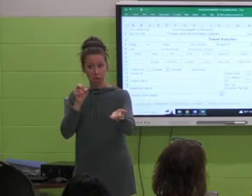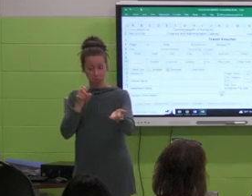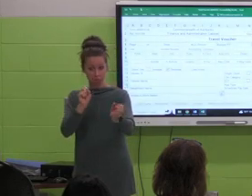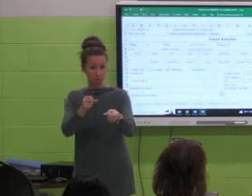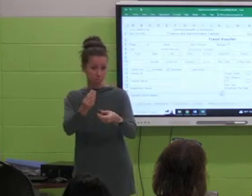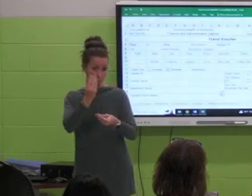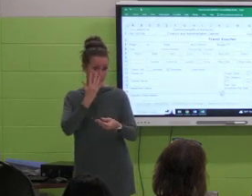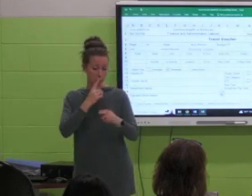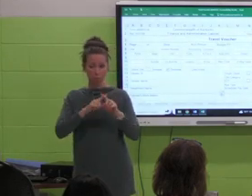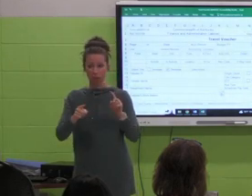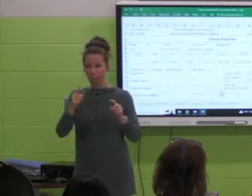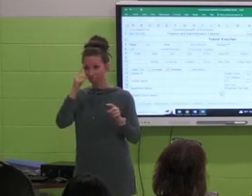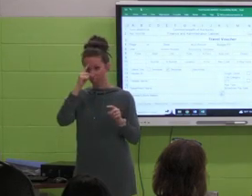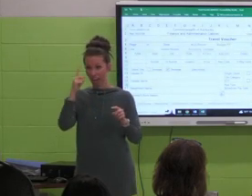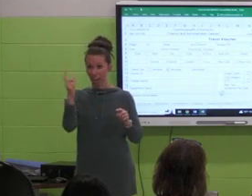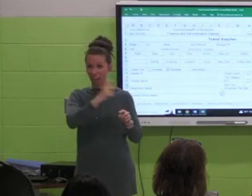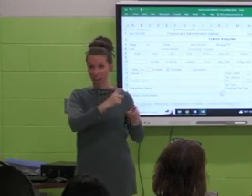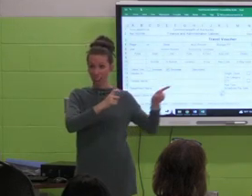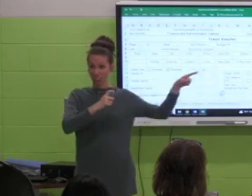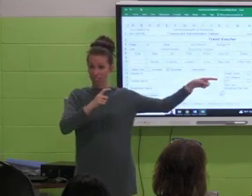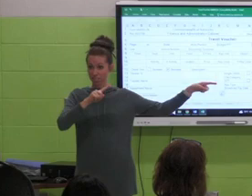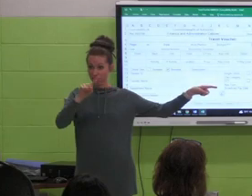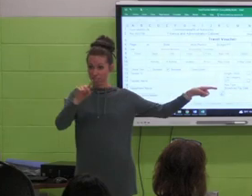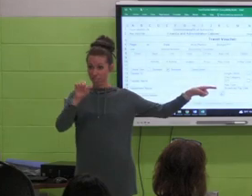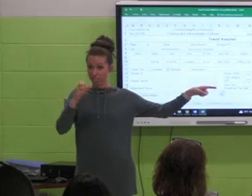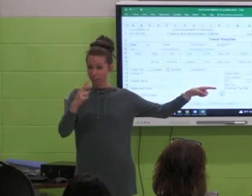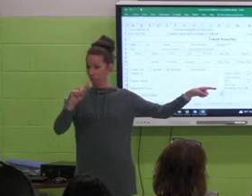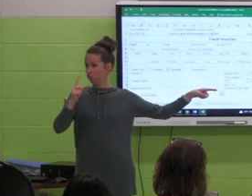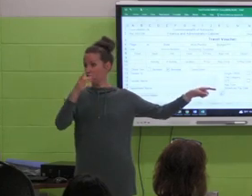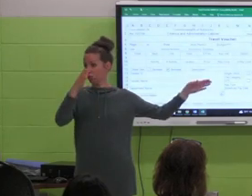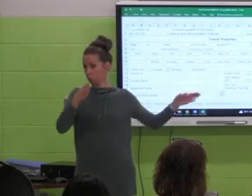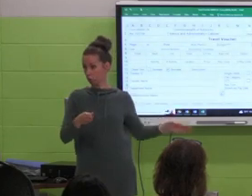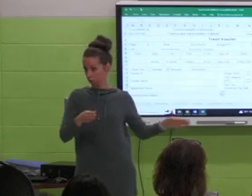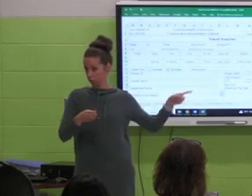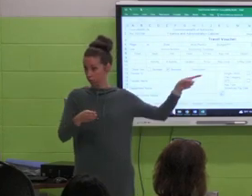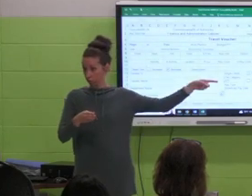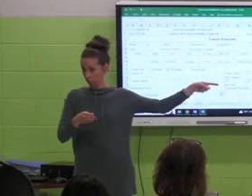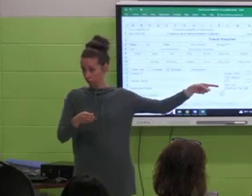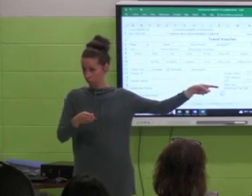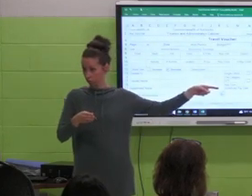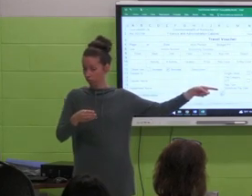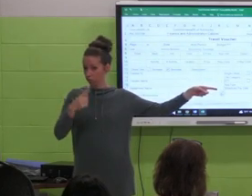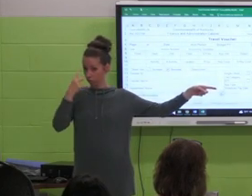think that go to Zach he should be your first Contact as far as a fiscal question and I'm